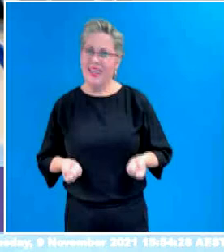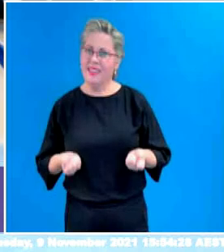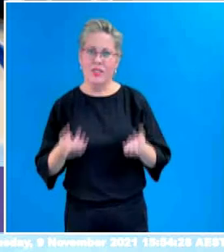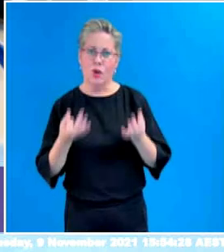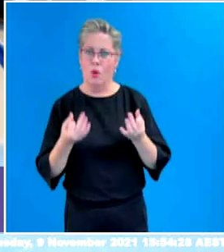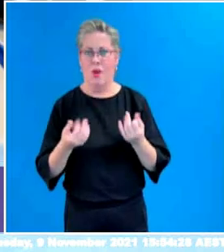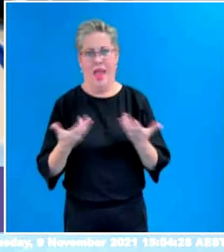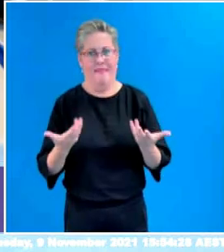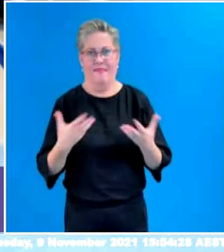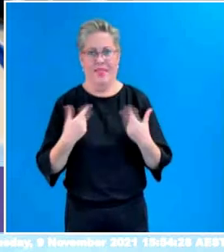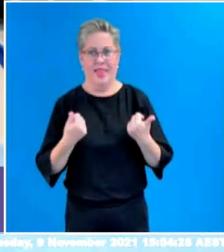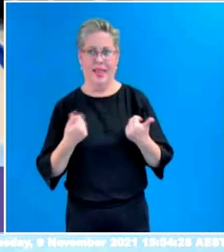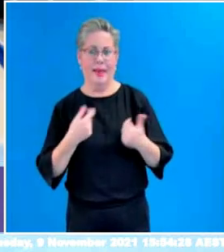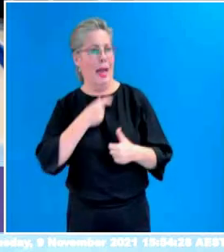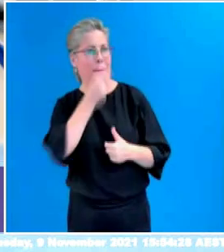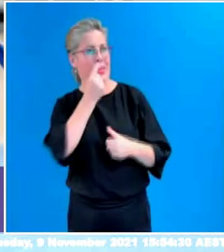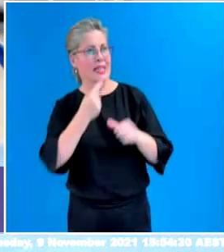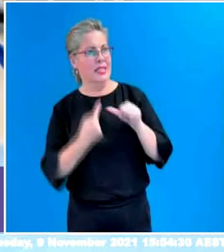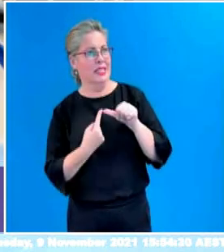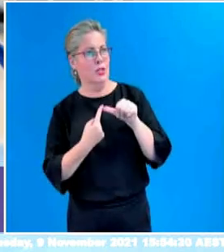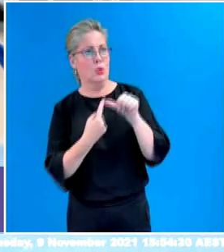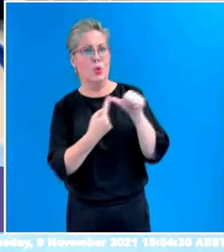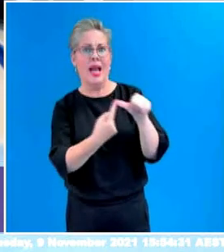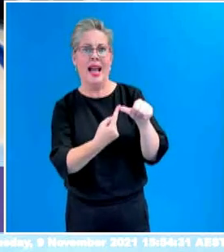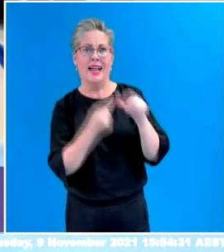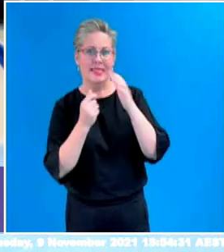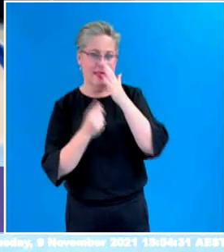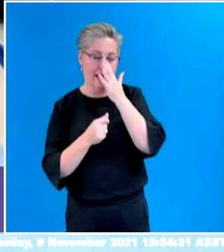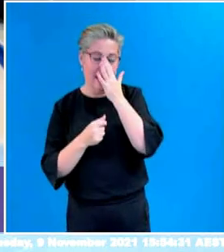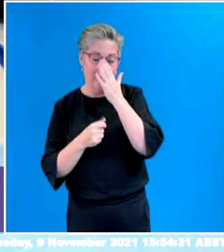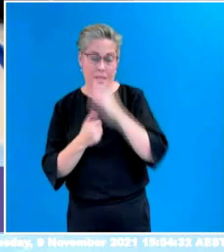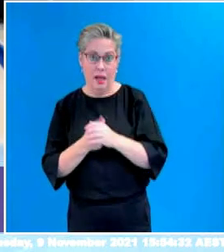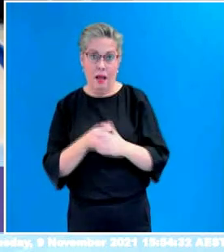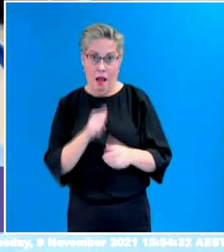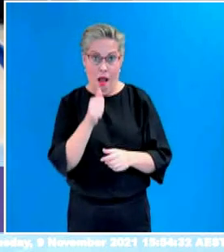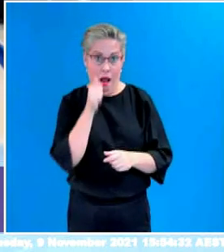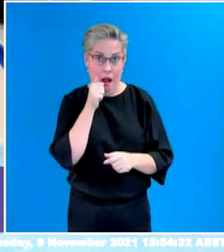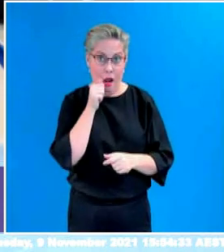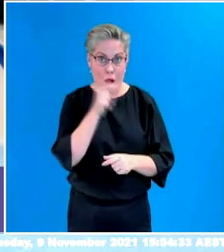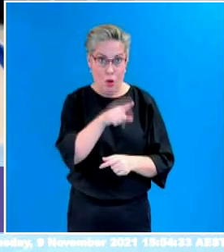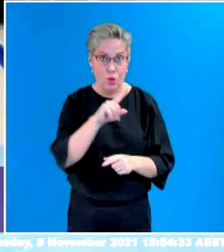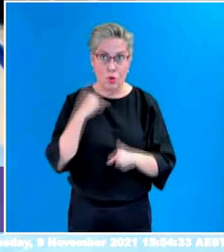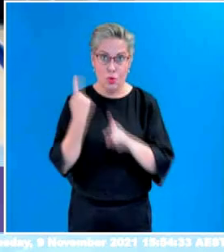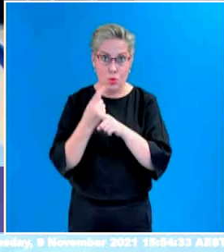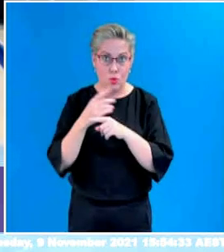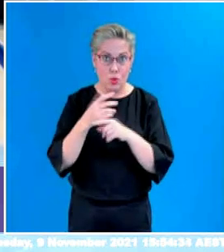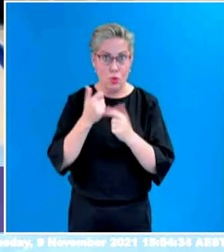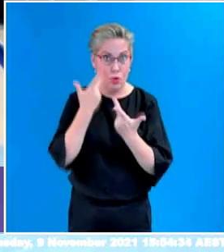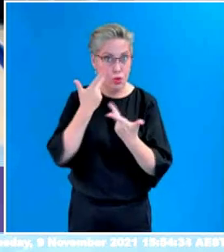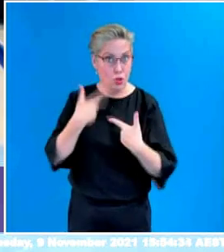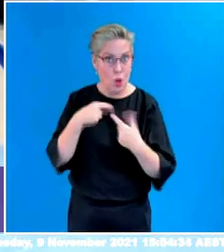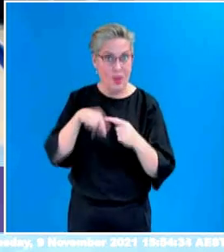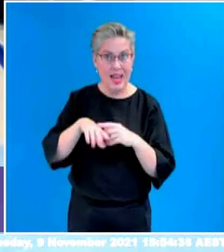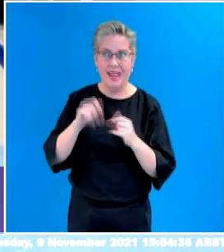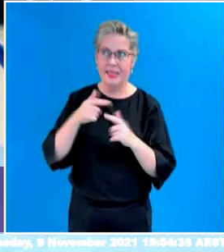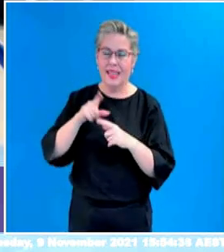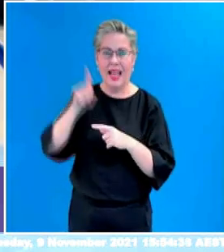In your tender papers, you pointed to that Danish study in relation to focal points.